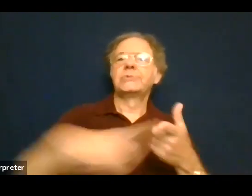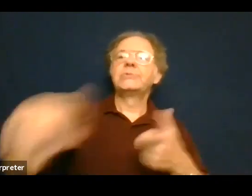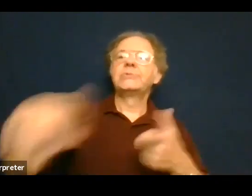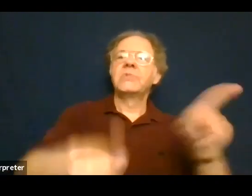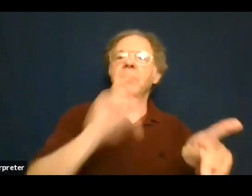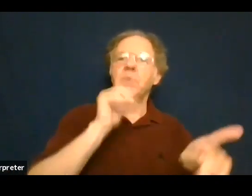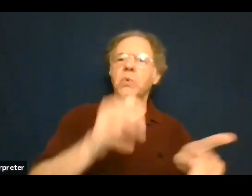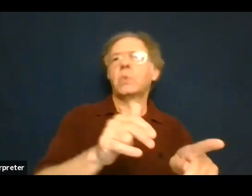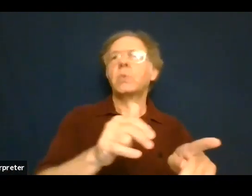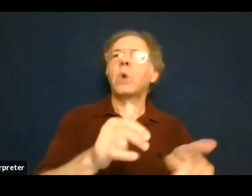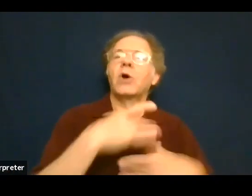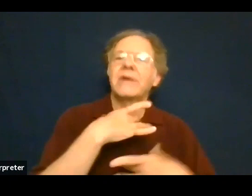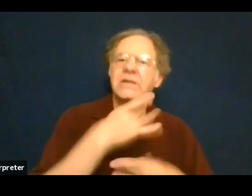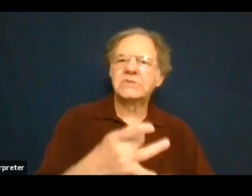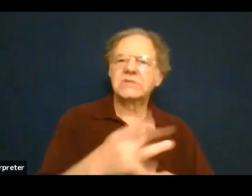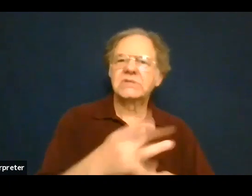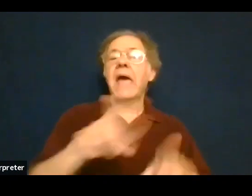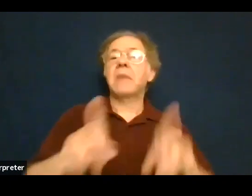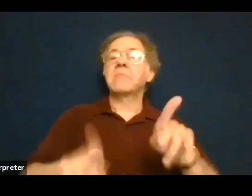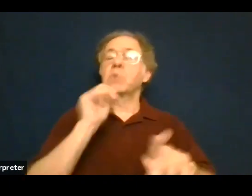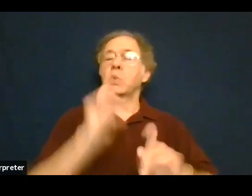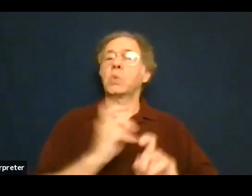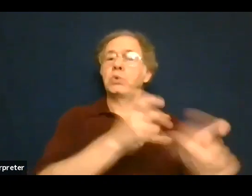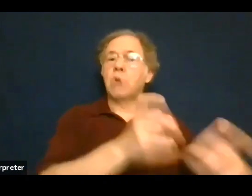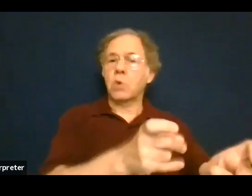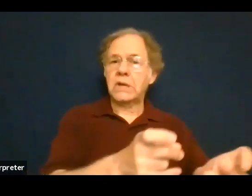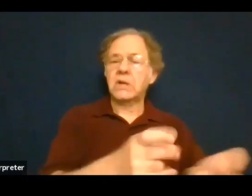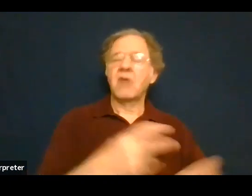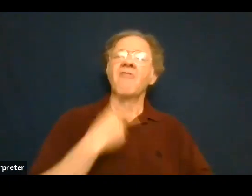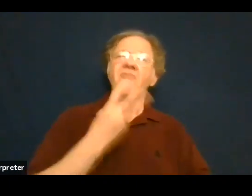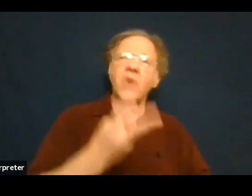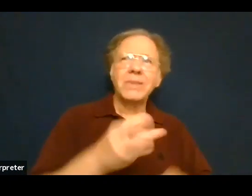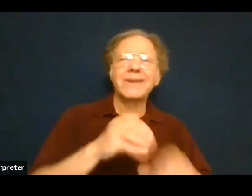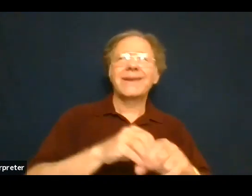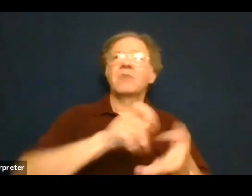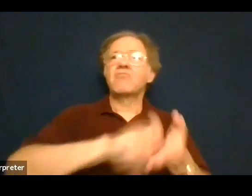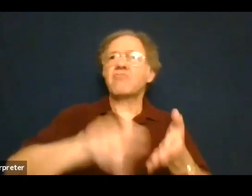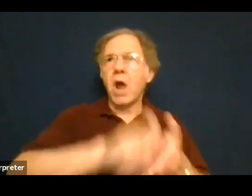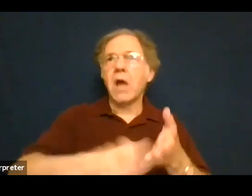I do that verbally, I do that in writing, I do that one-on-one.